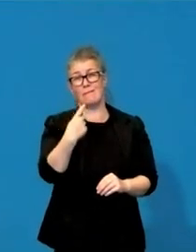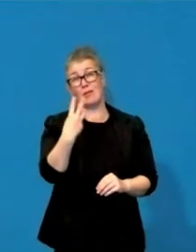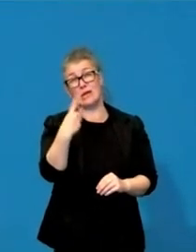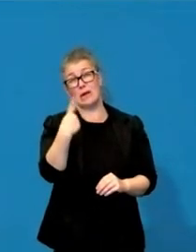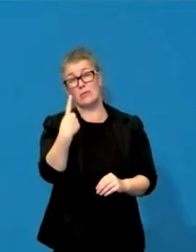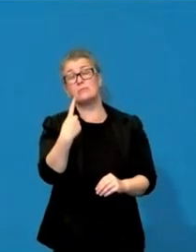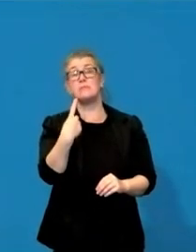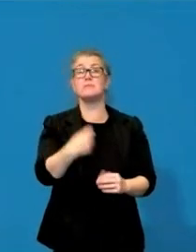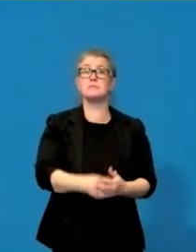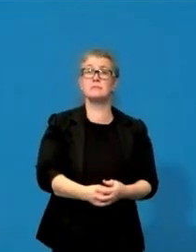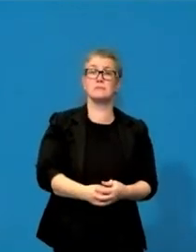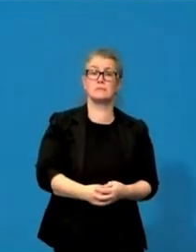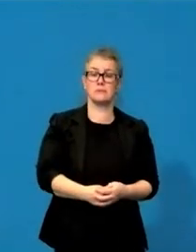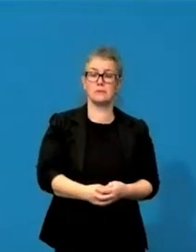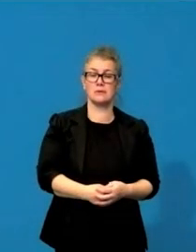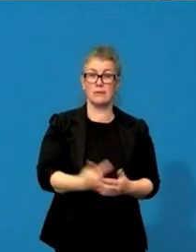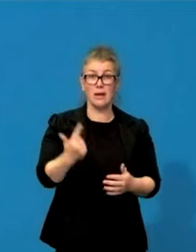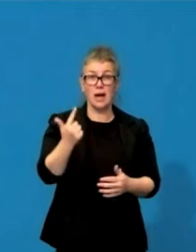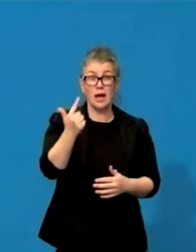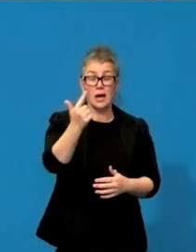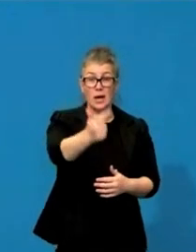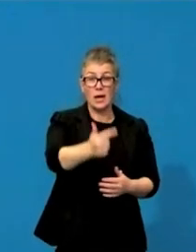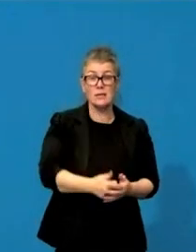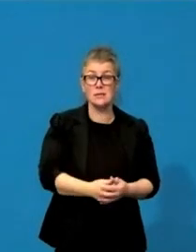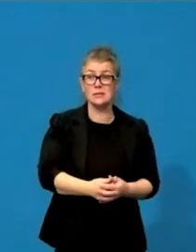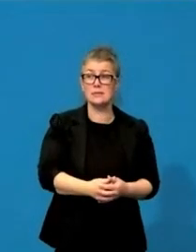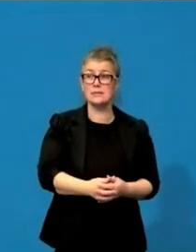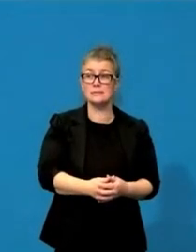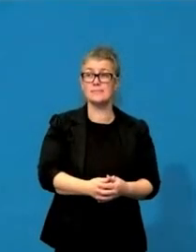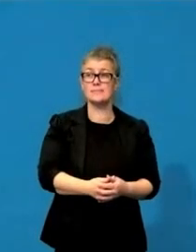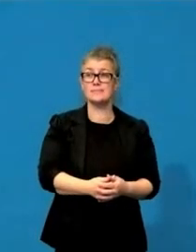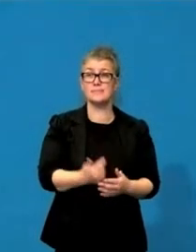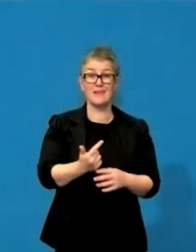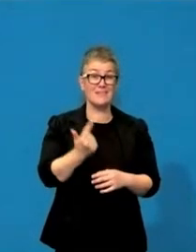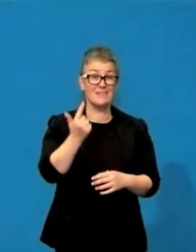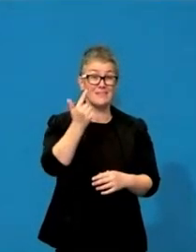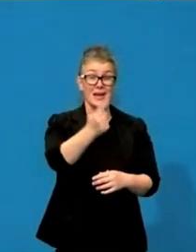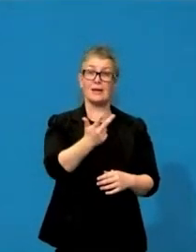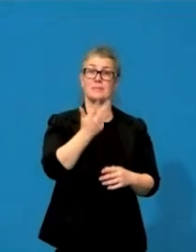So that's a long way to go, especially if someone doesn't have a car.